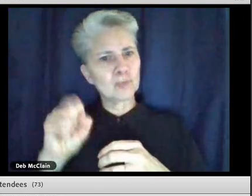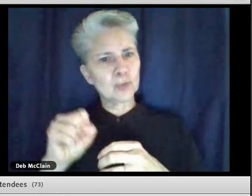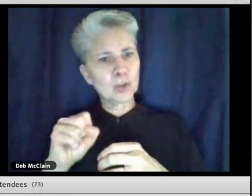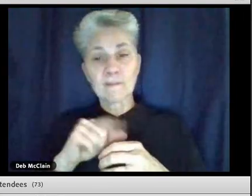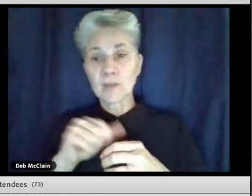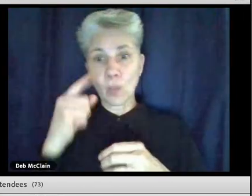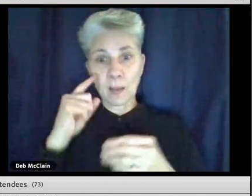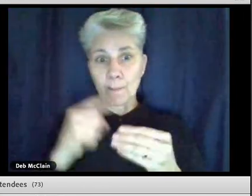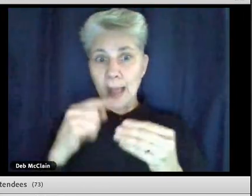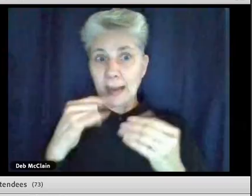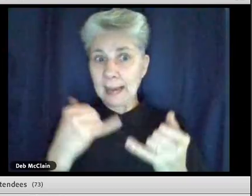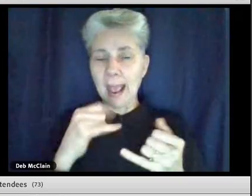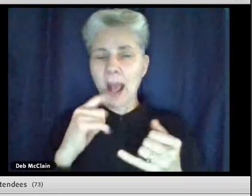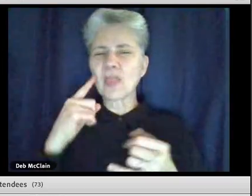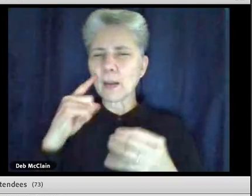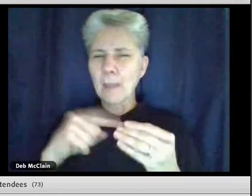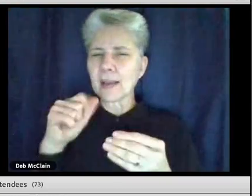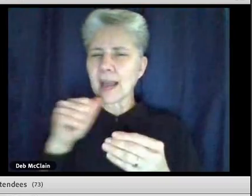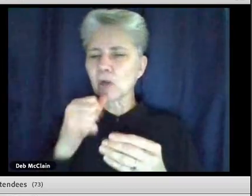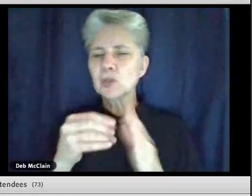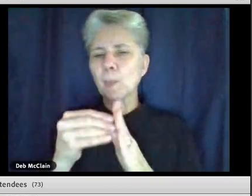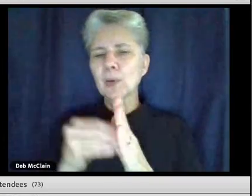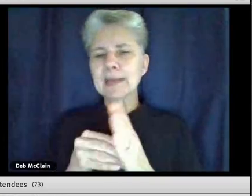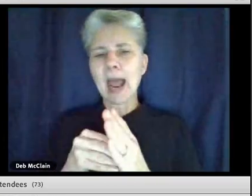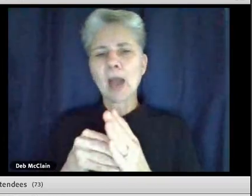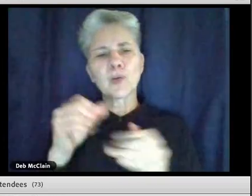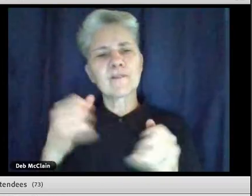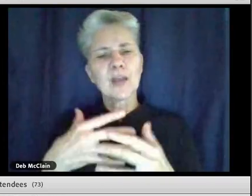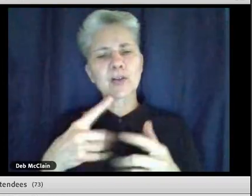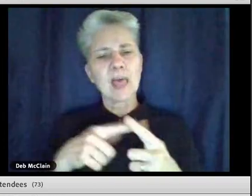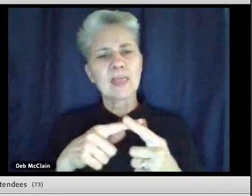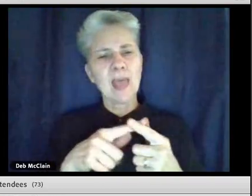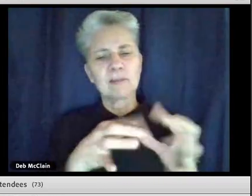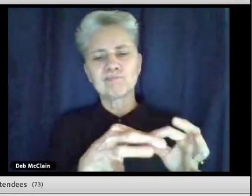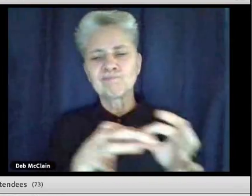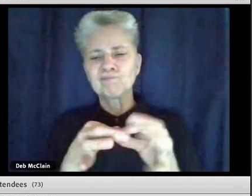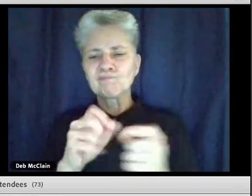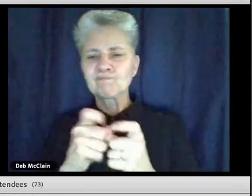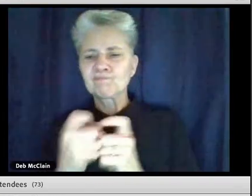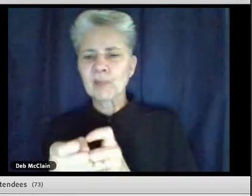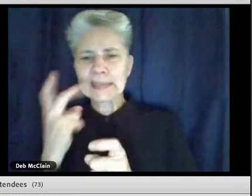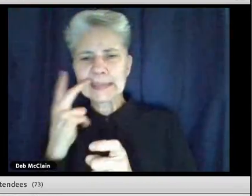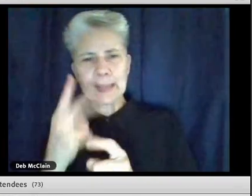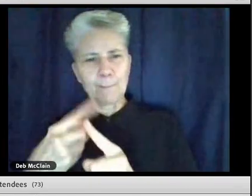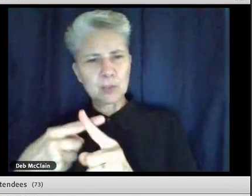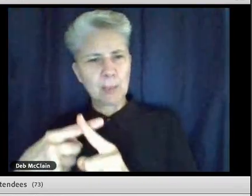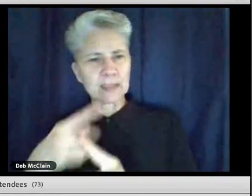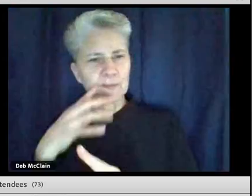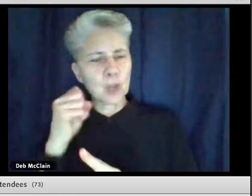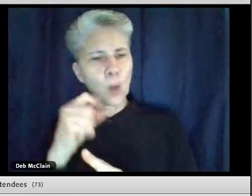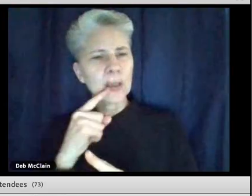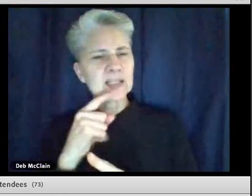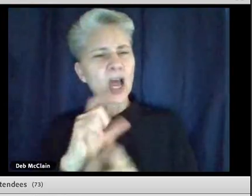so if you don't have time to do this right now, think about doing it later because it's naming your fears and putting them in perspective,